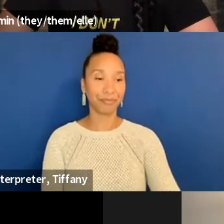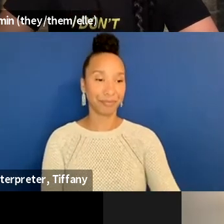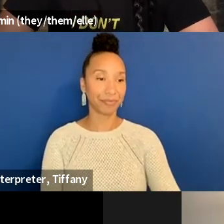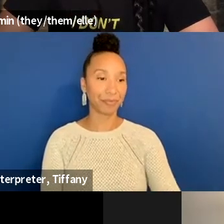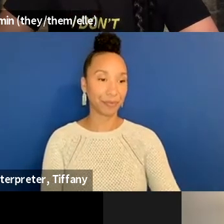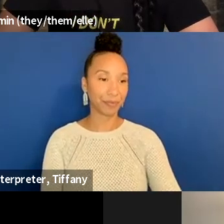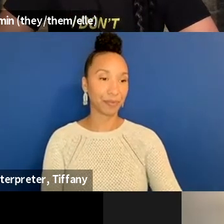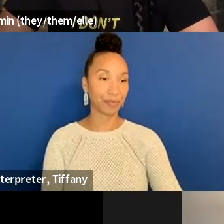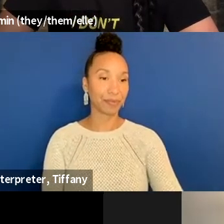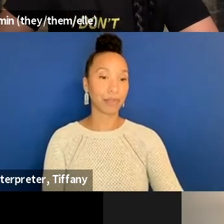Benjamin (they/them/elle): The uncle choke.